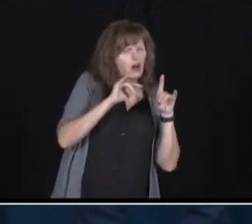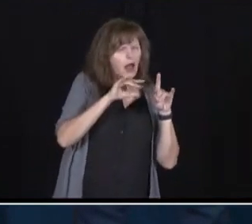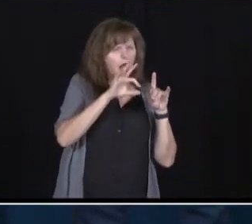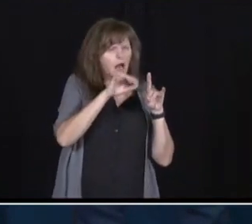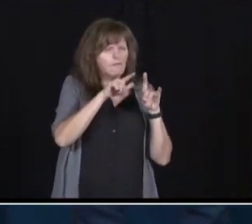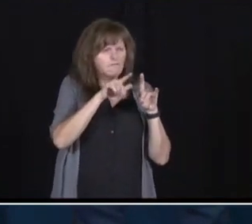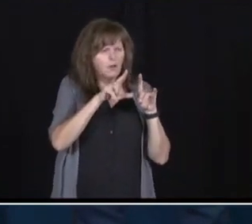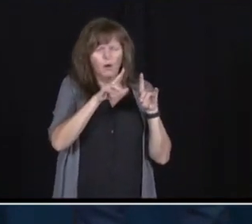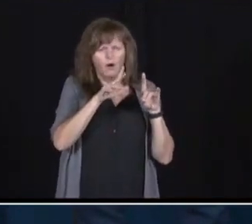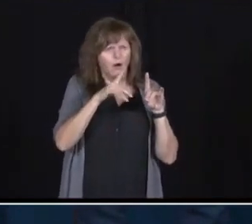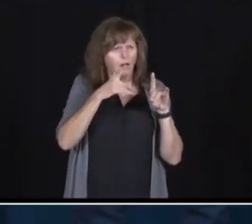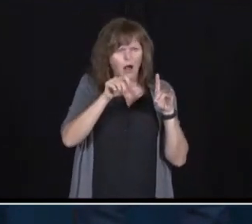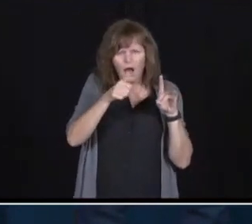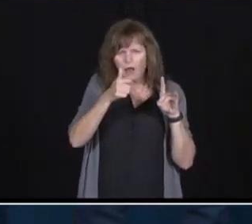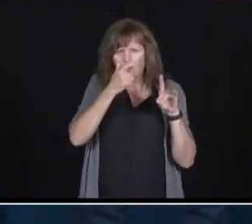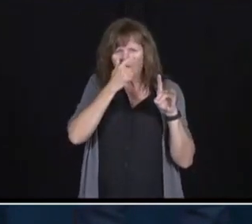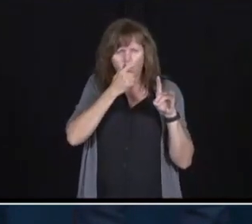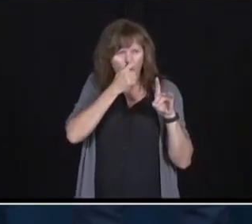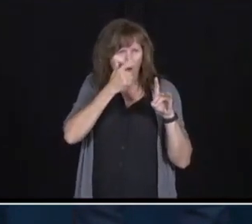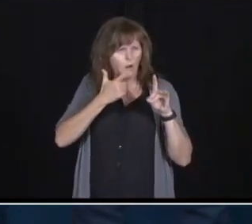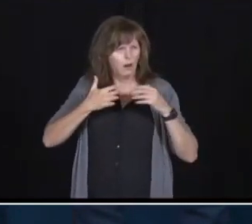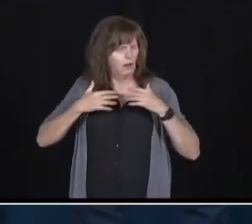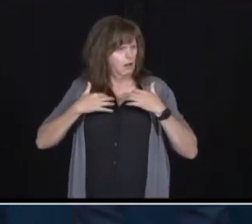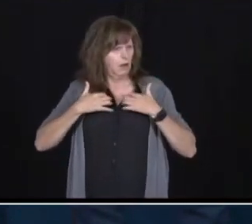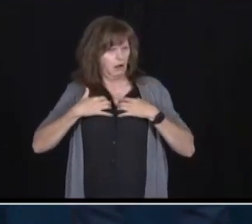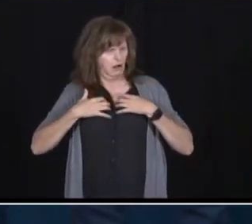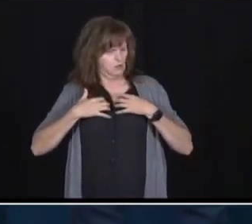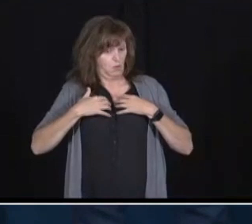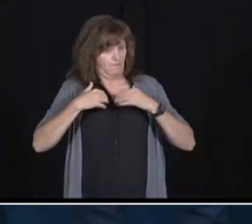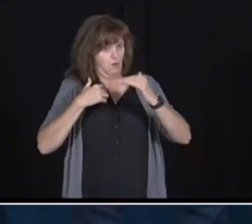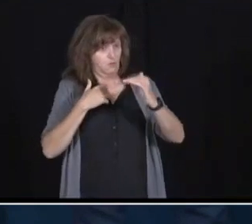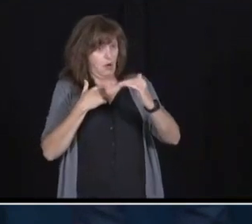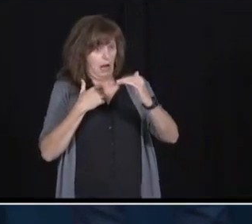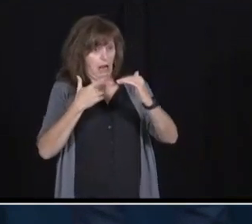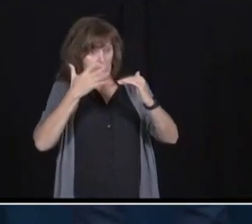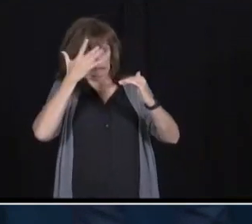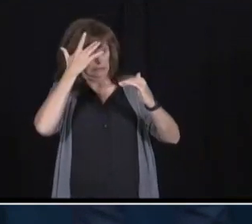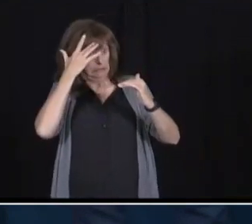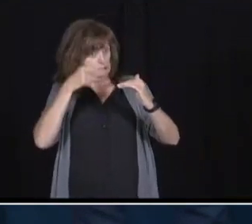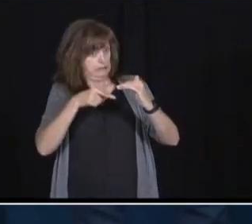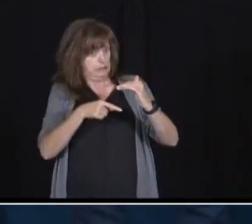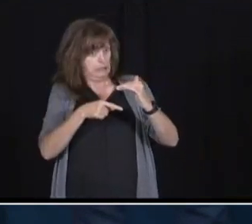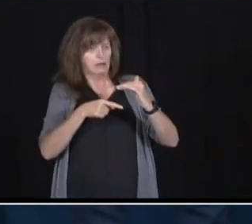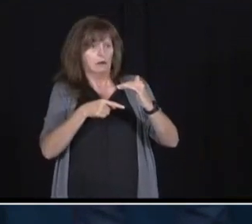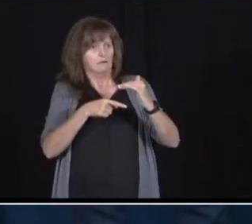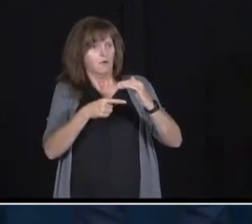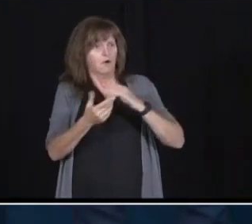like influenza and other respiratory viruses. So the first aspect if a student is feeling unwell, one, the parenting that they